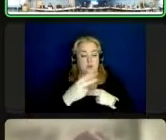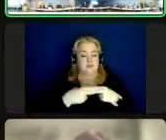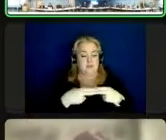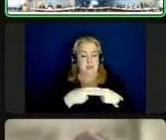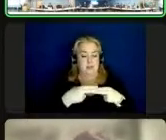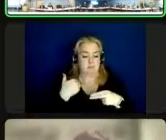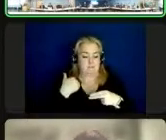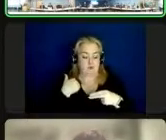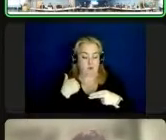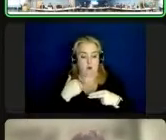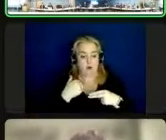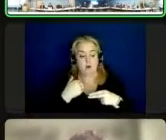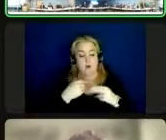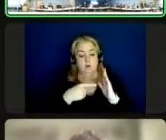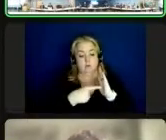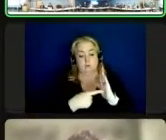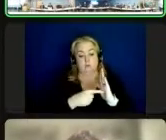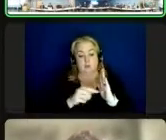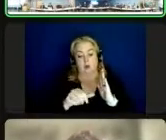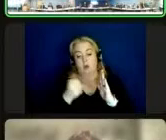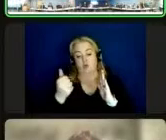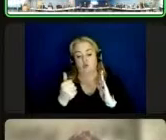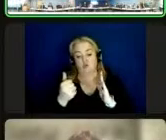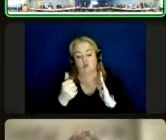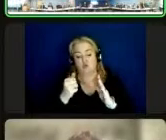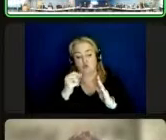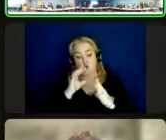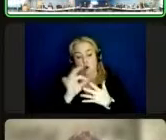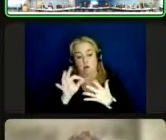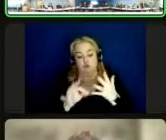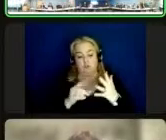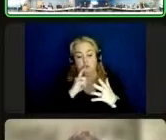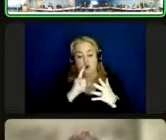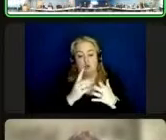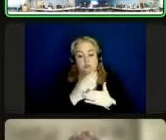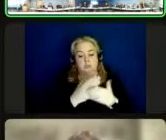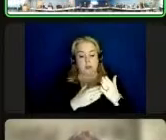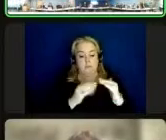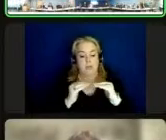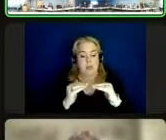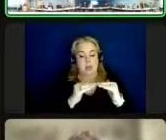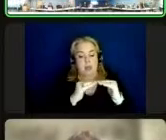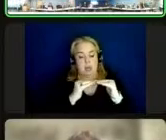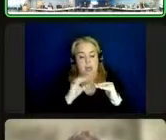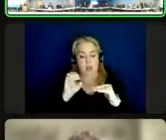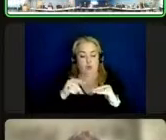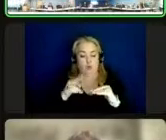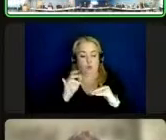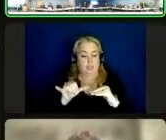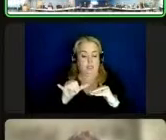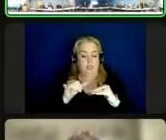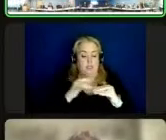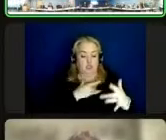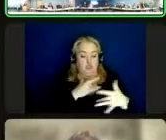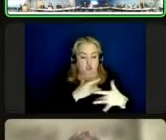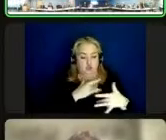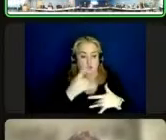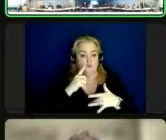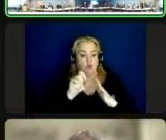NOT RECOMMEND THIS.